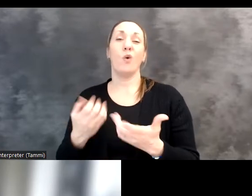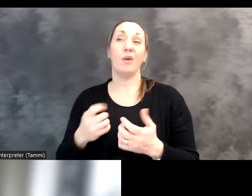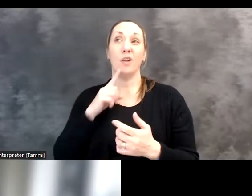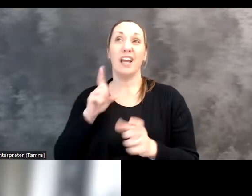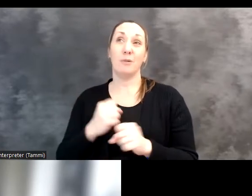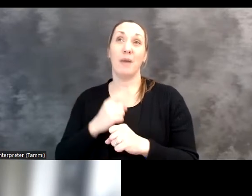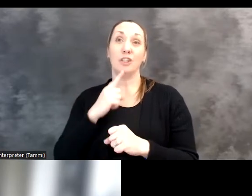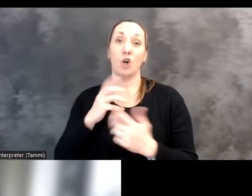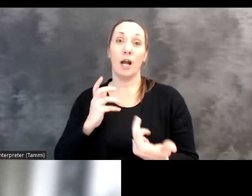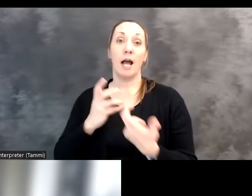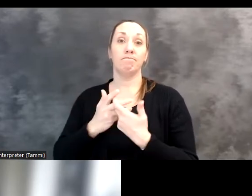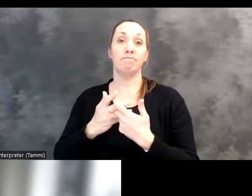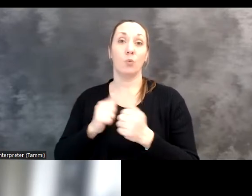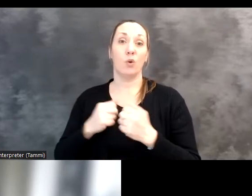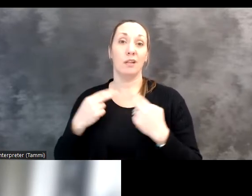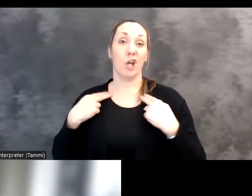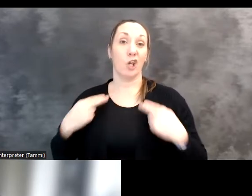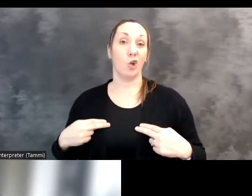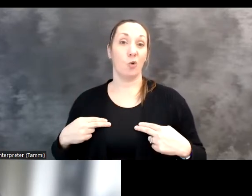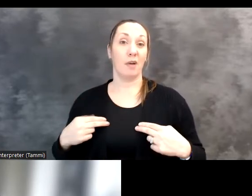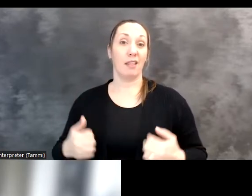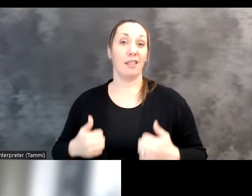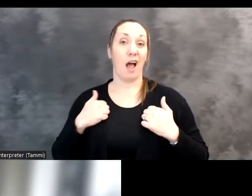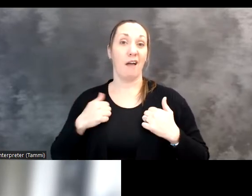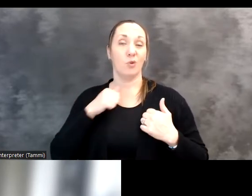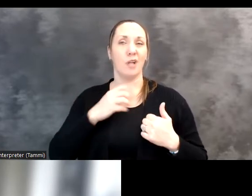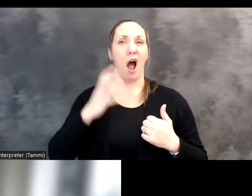and in human research, at the end of the day we have to make sure that the